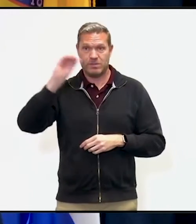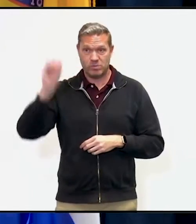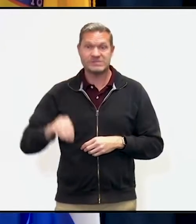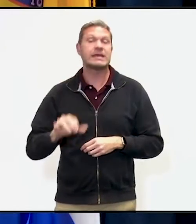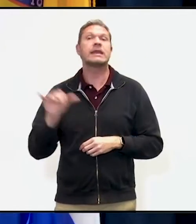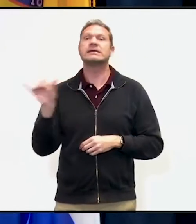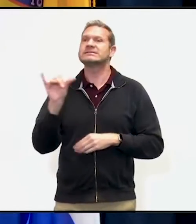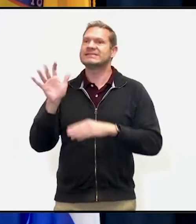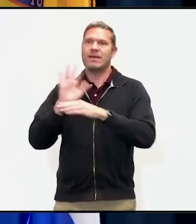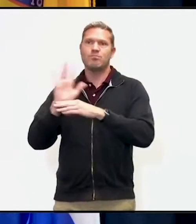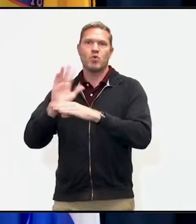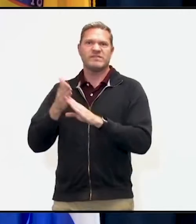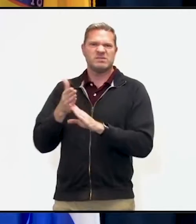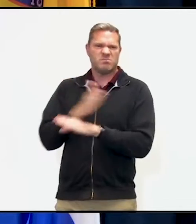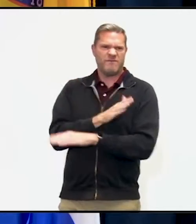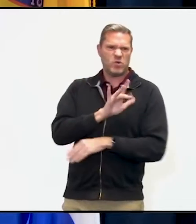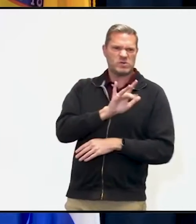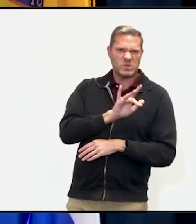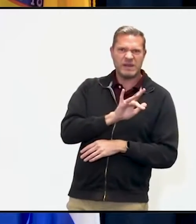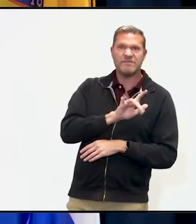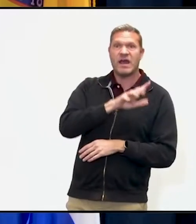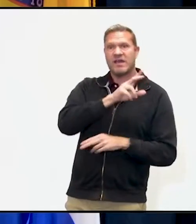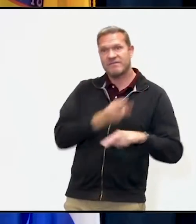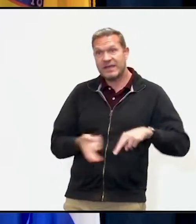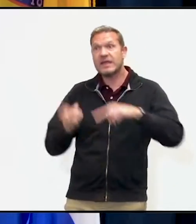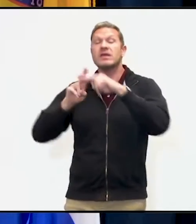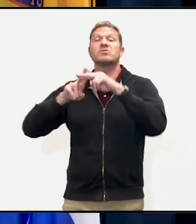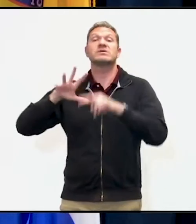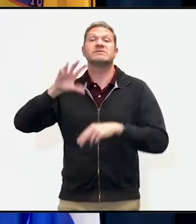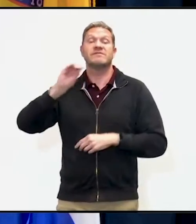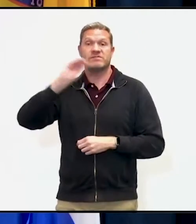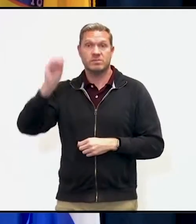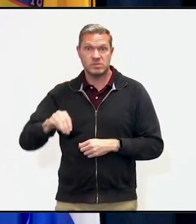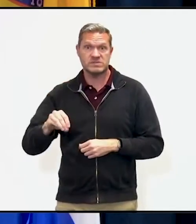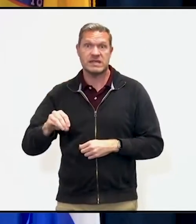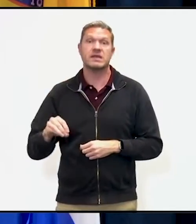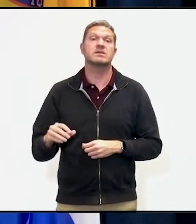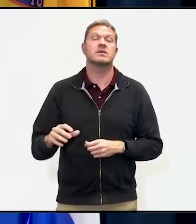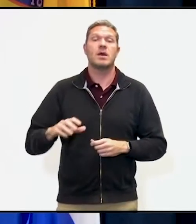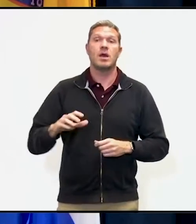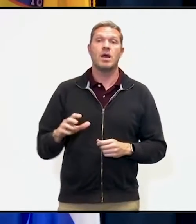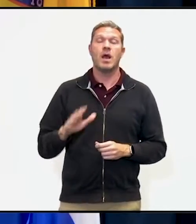It means that our aquarium and local museums can go to 25 to 50 percent as well and it